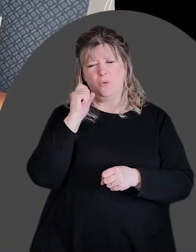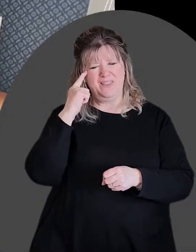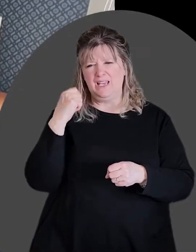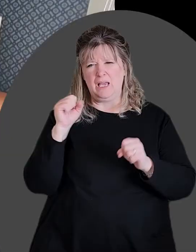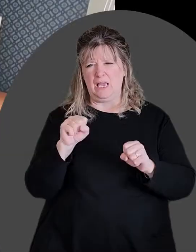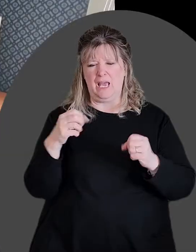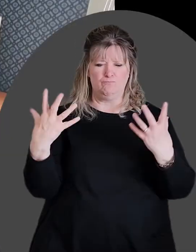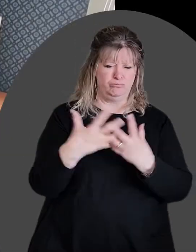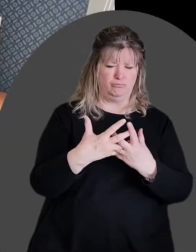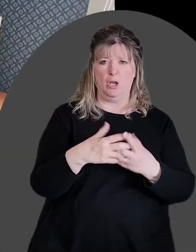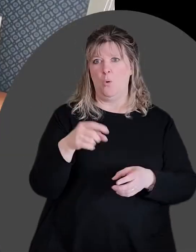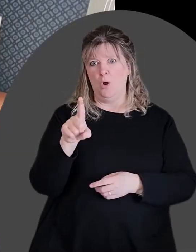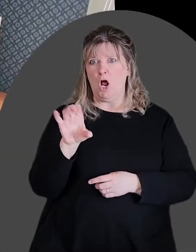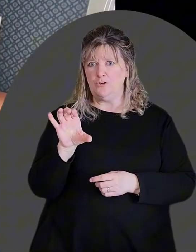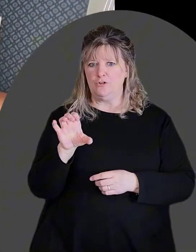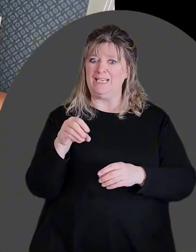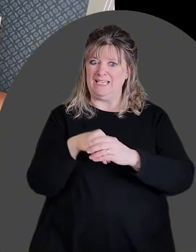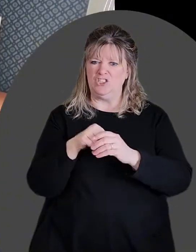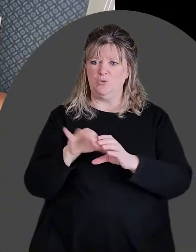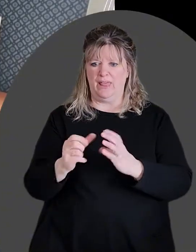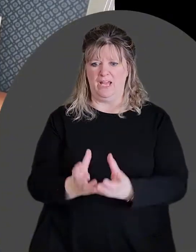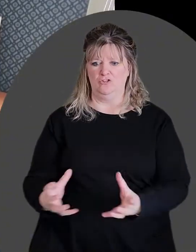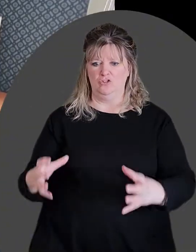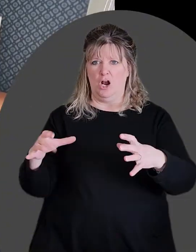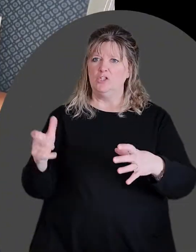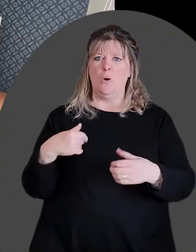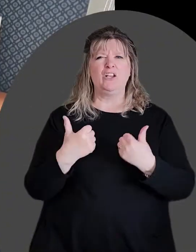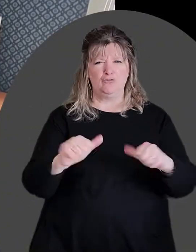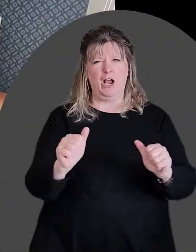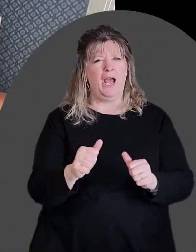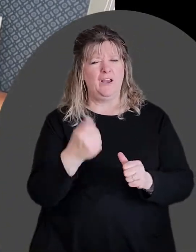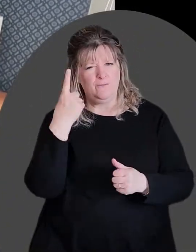so I'm gonna try for 50 we'll see how many I can do